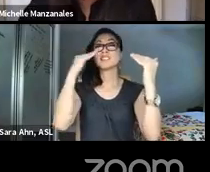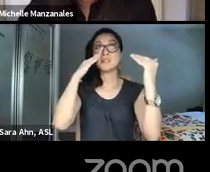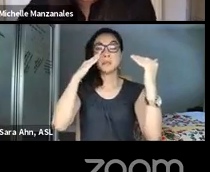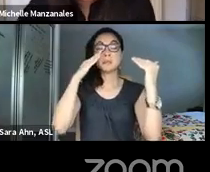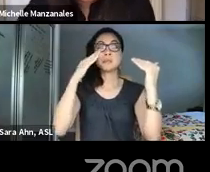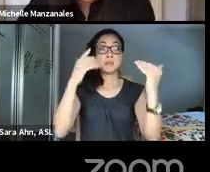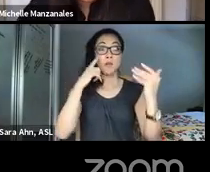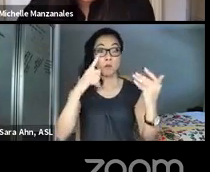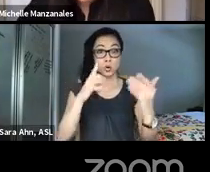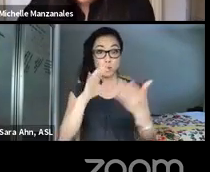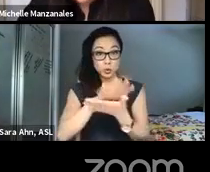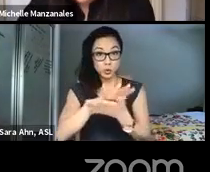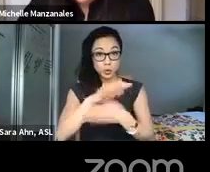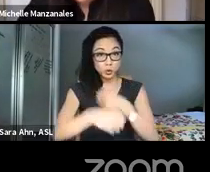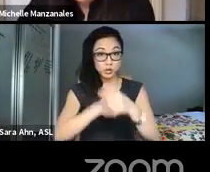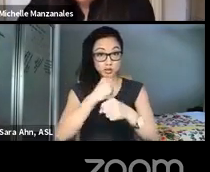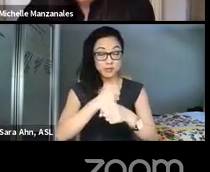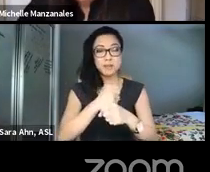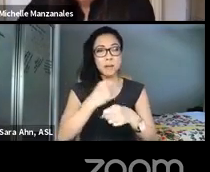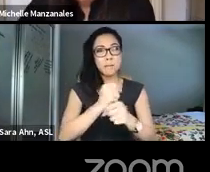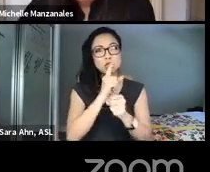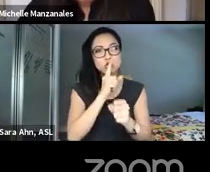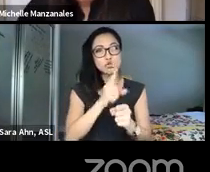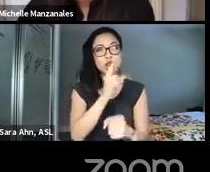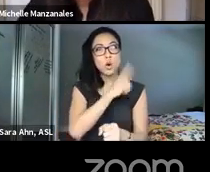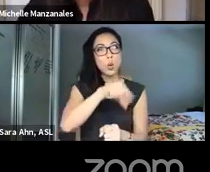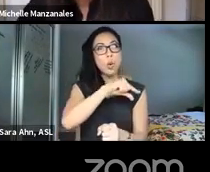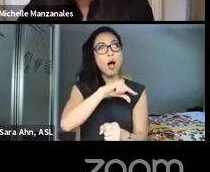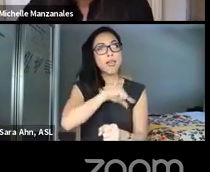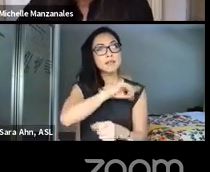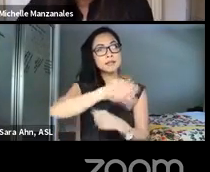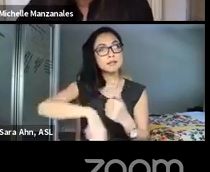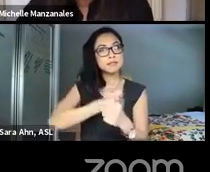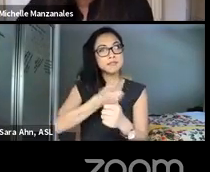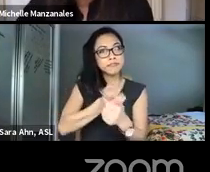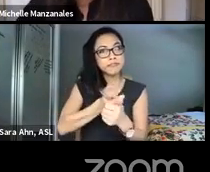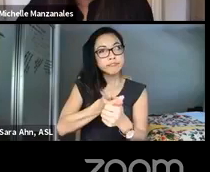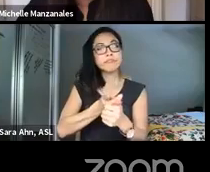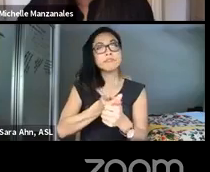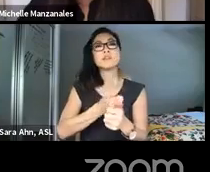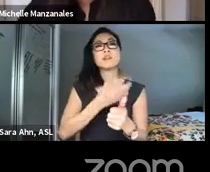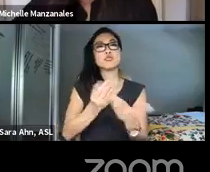So our NDI Live program has been going strong since the pandemic hit. Now that